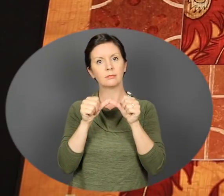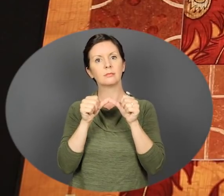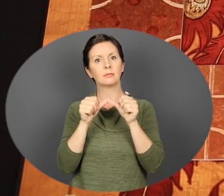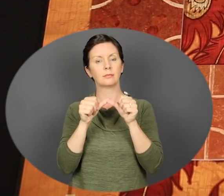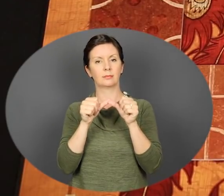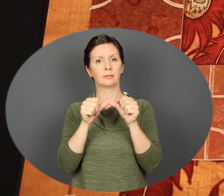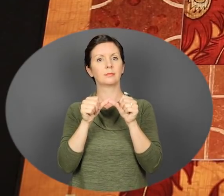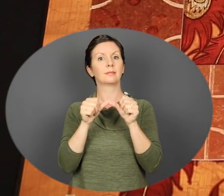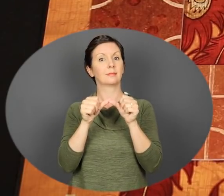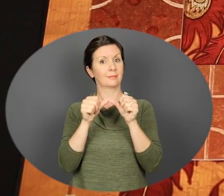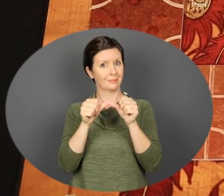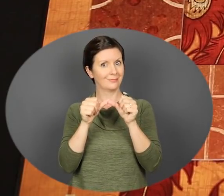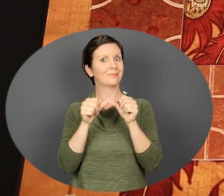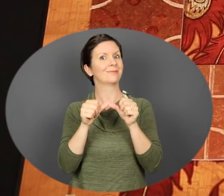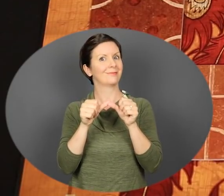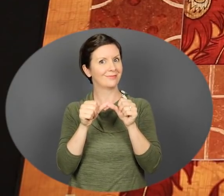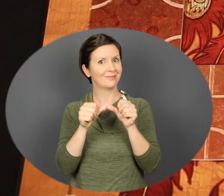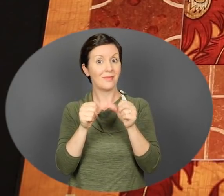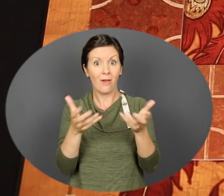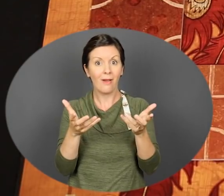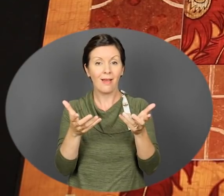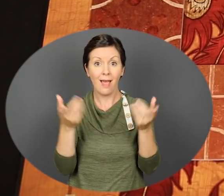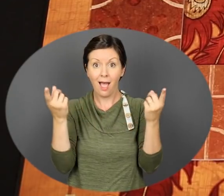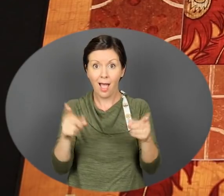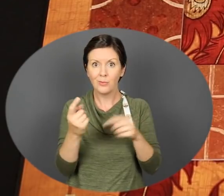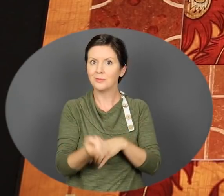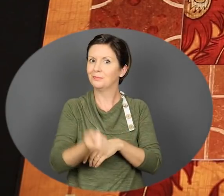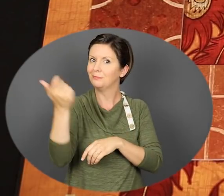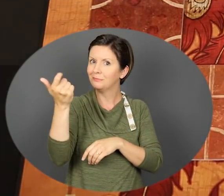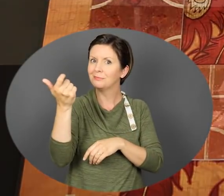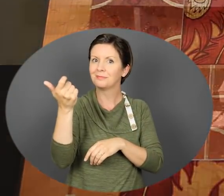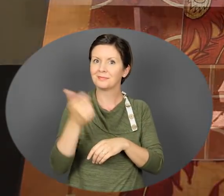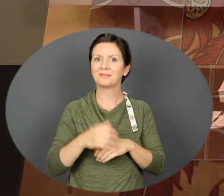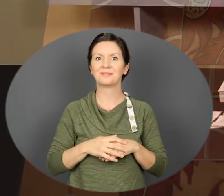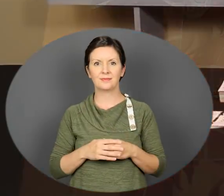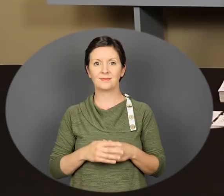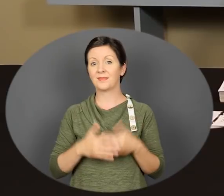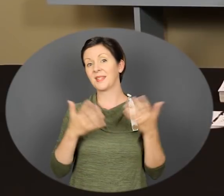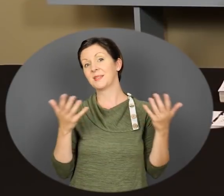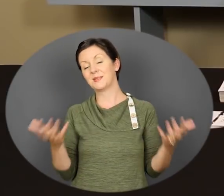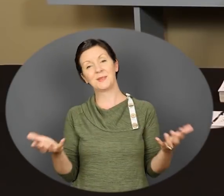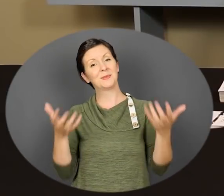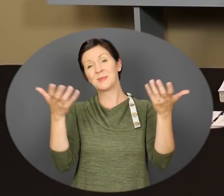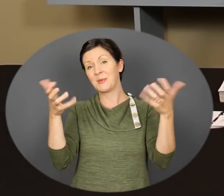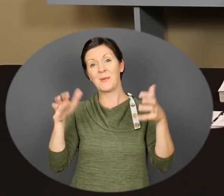path and it keeps going and going until it’s off the board. So while you can’t willingly